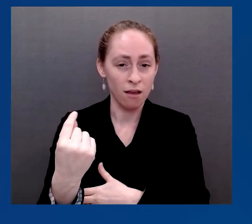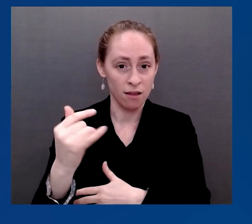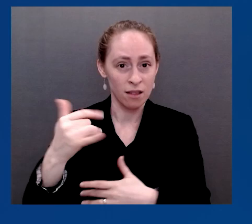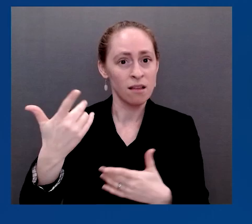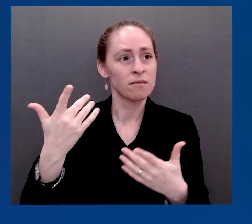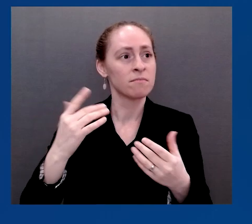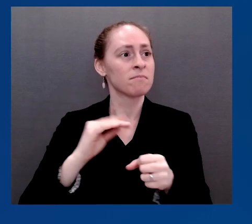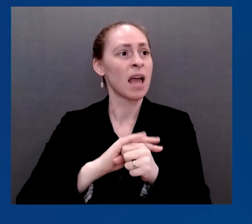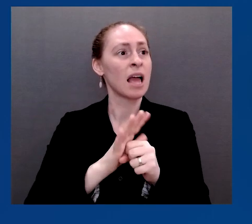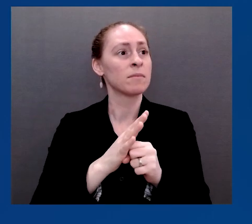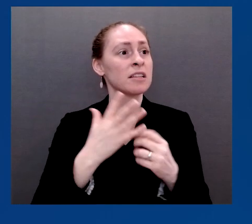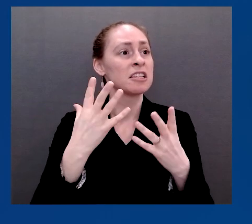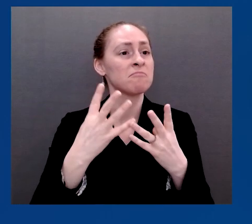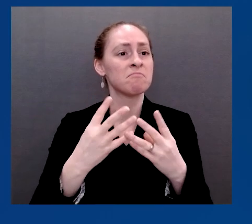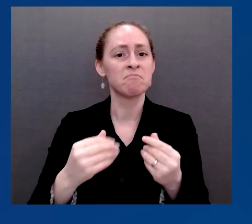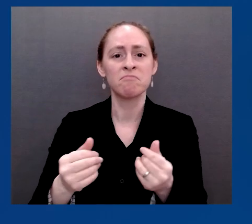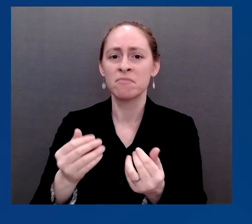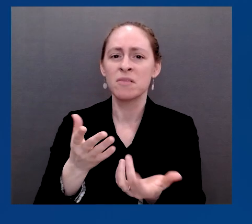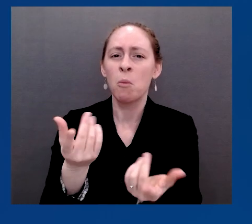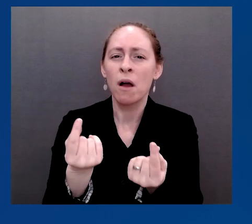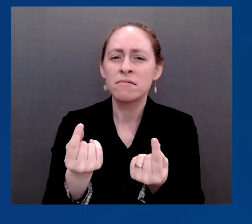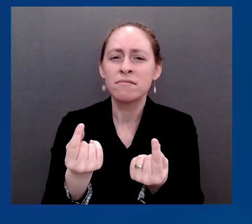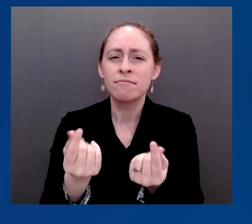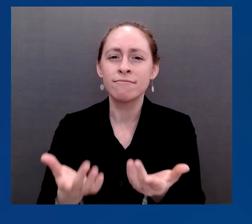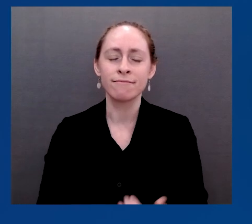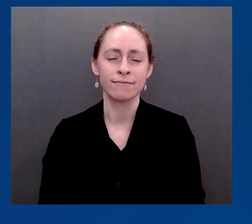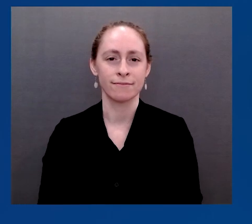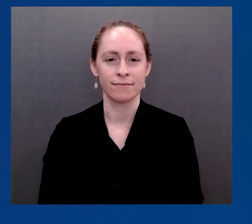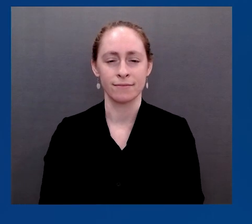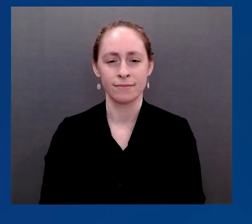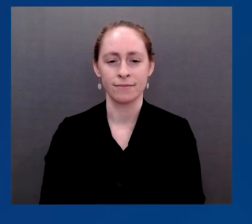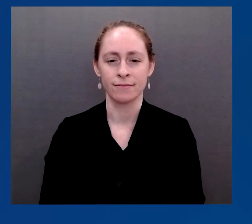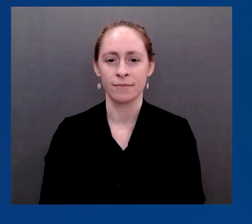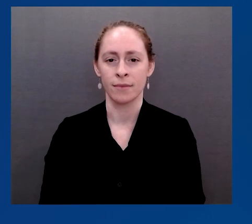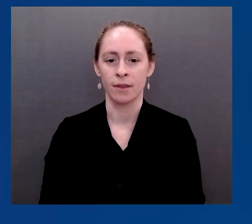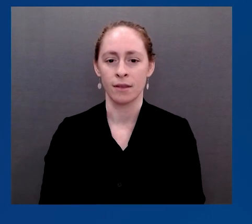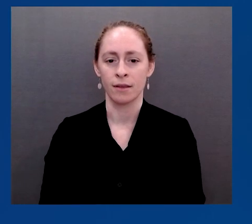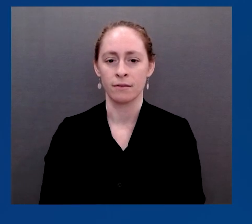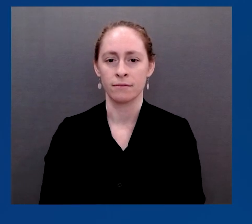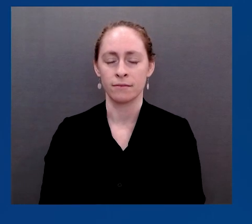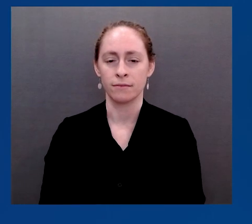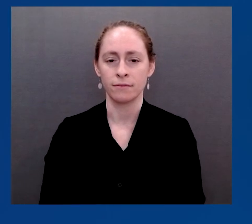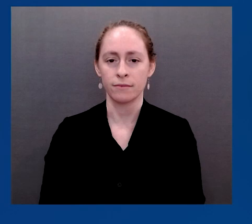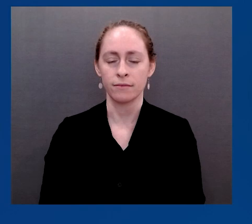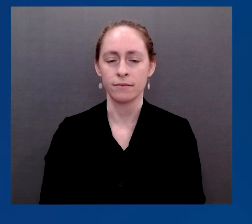we do remain focused on fighting the Omicron surge. So, that's priority number one.